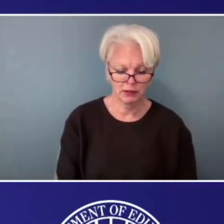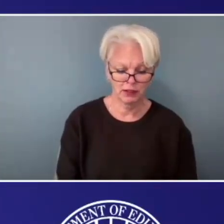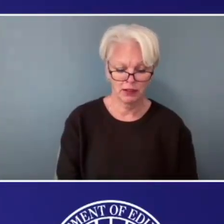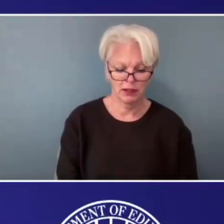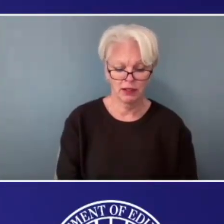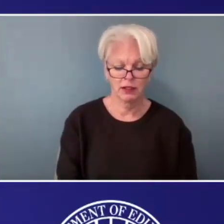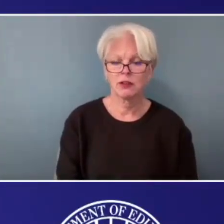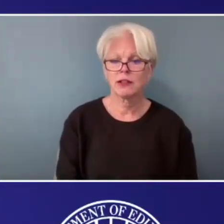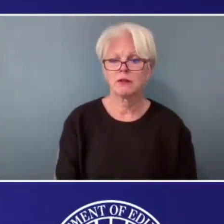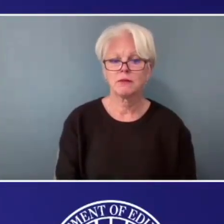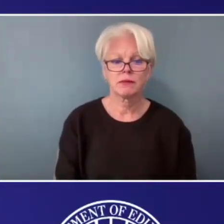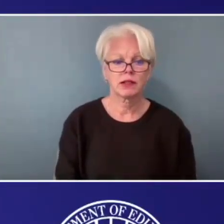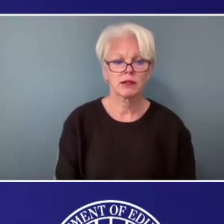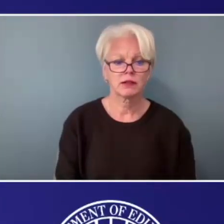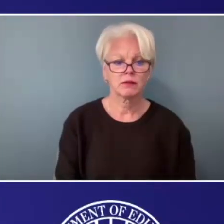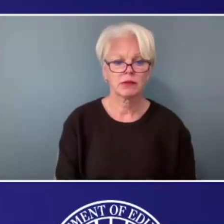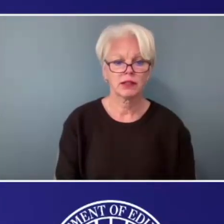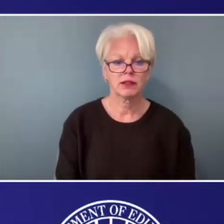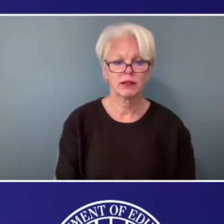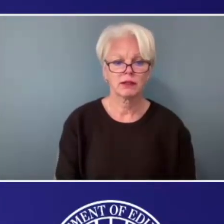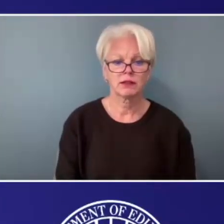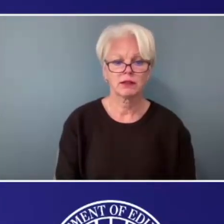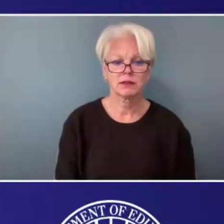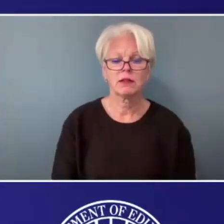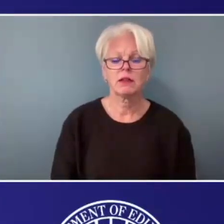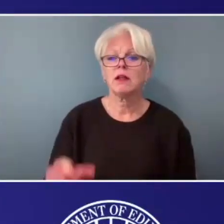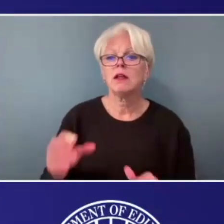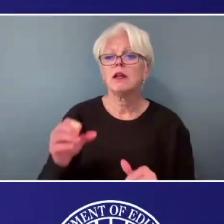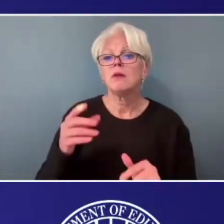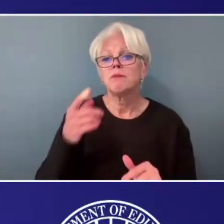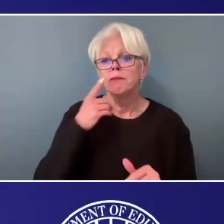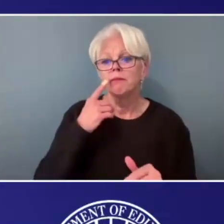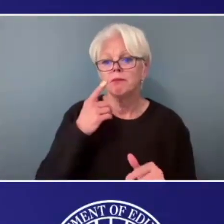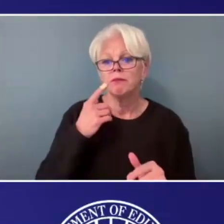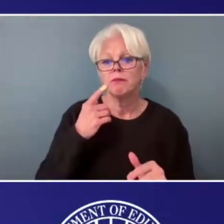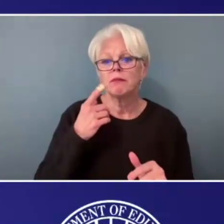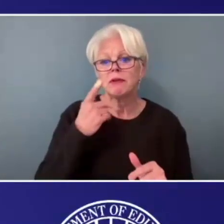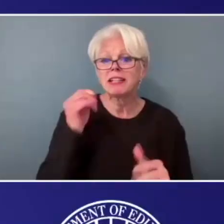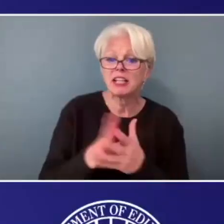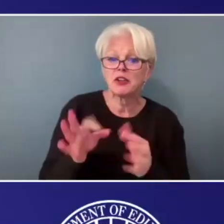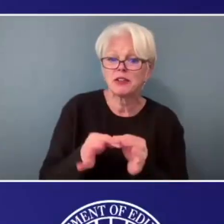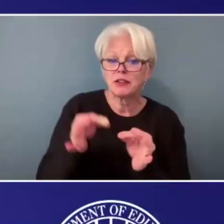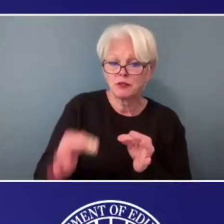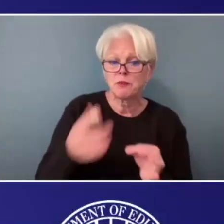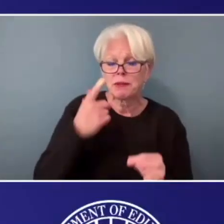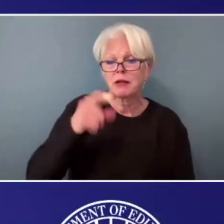PSLF, because of the Repayment Assistance